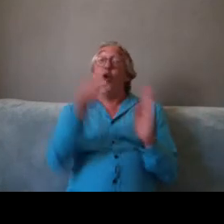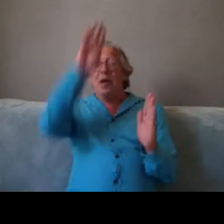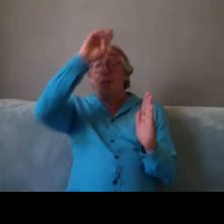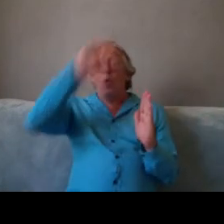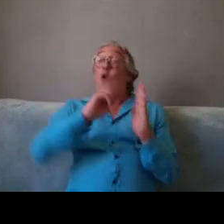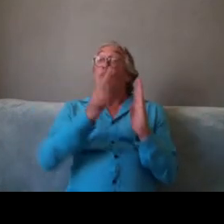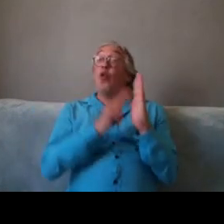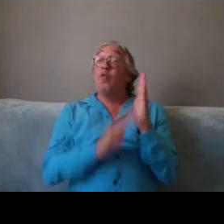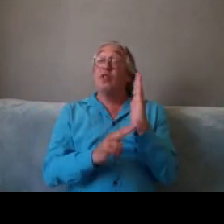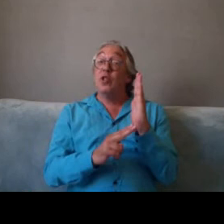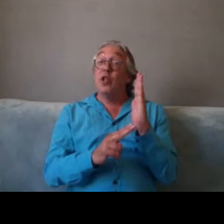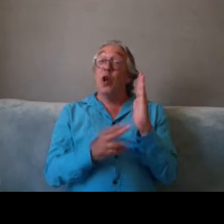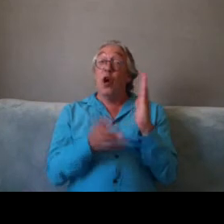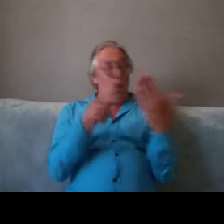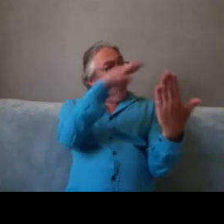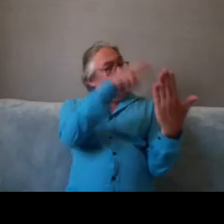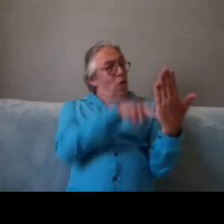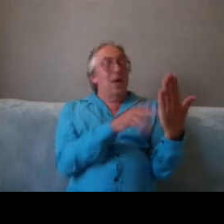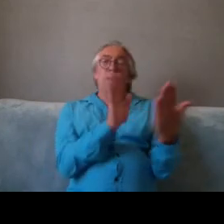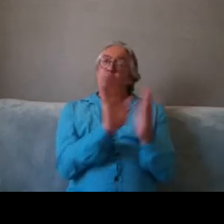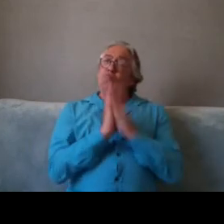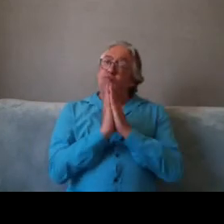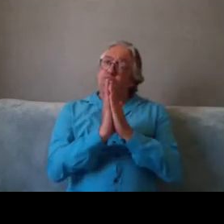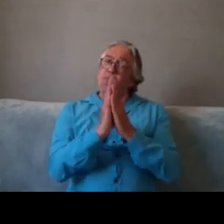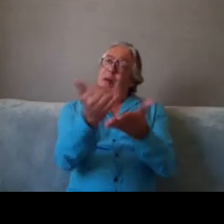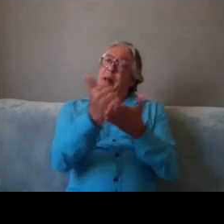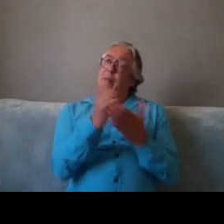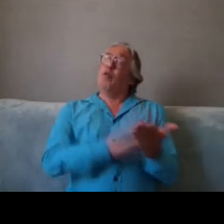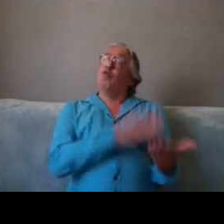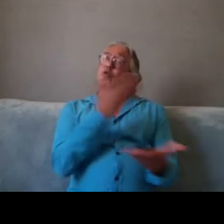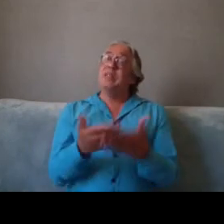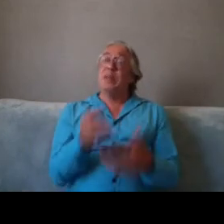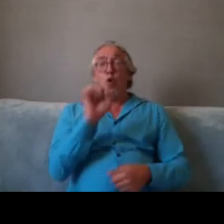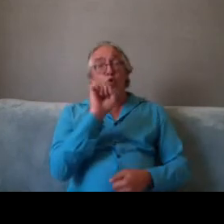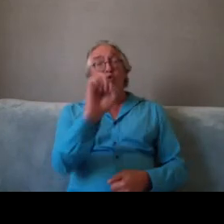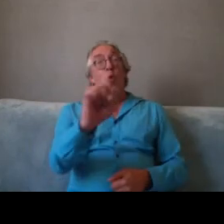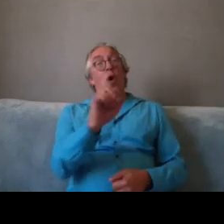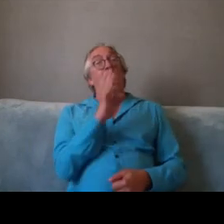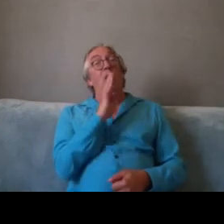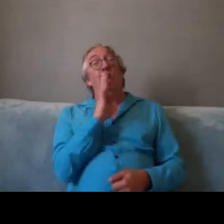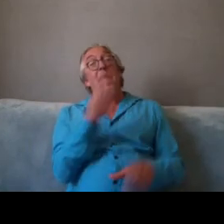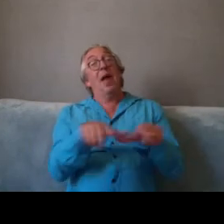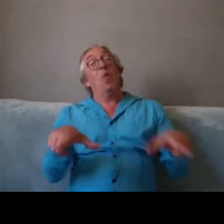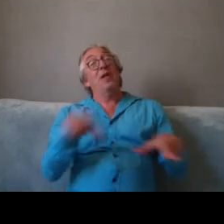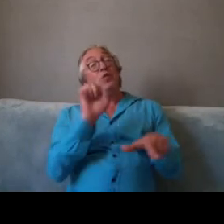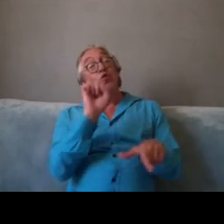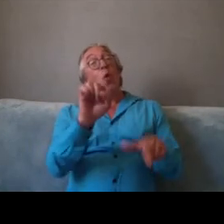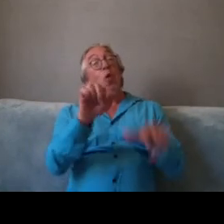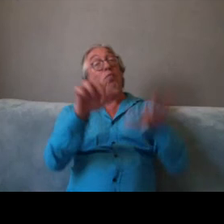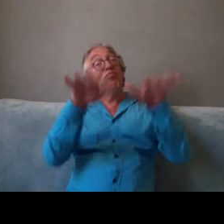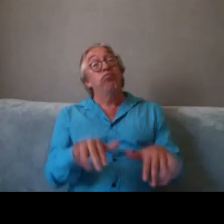It's beneficial for all, as we saw, for disabled and non-disabled.